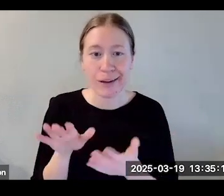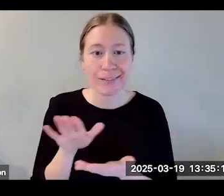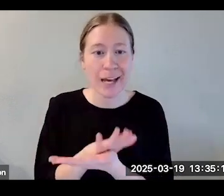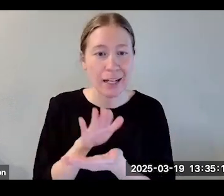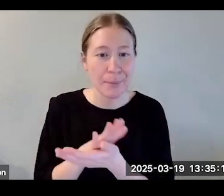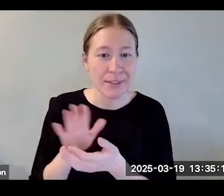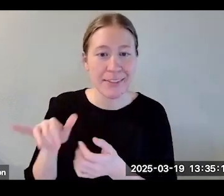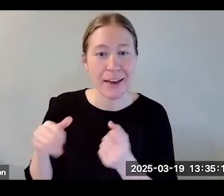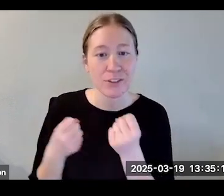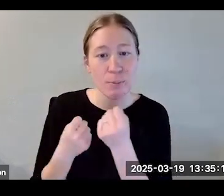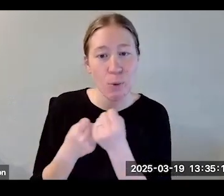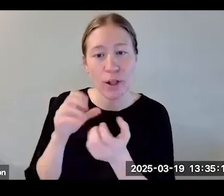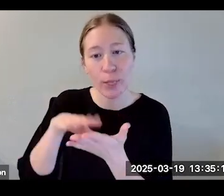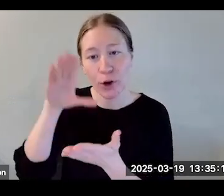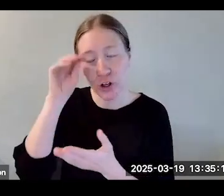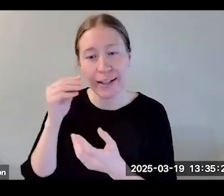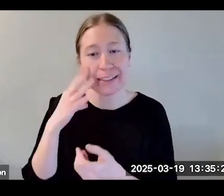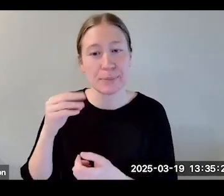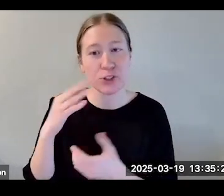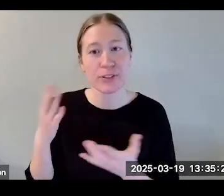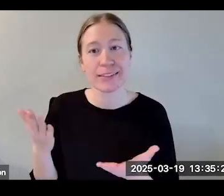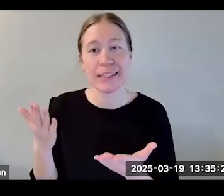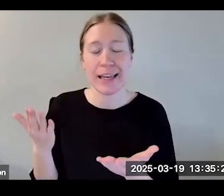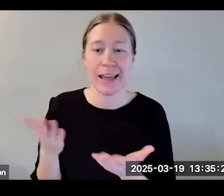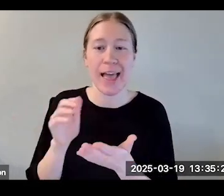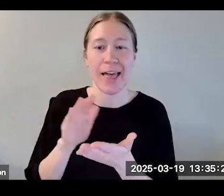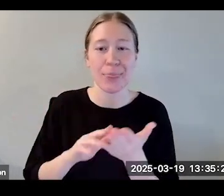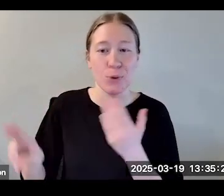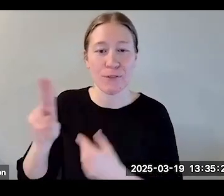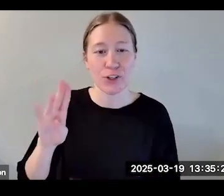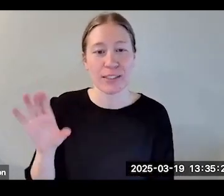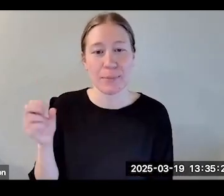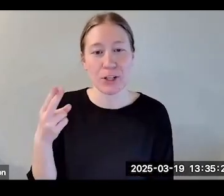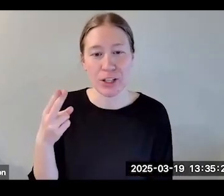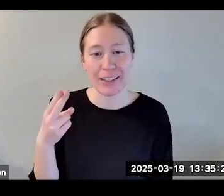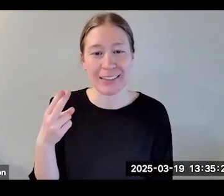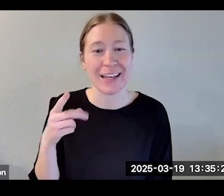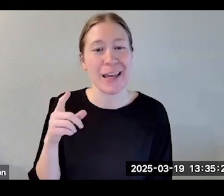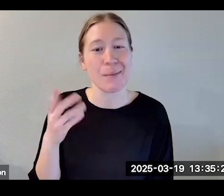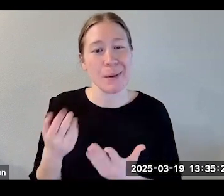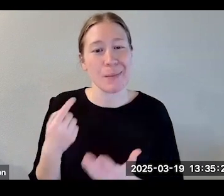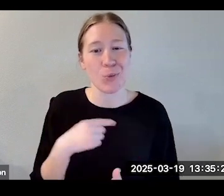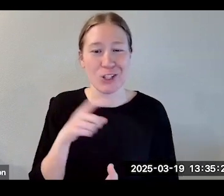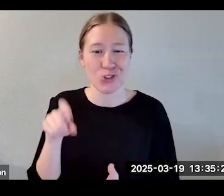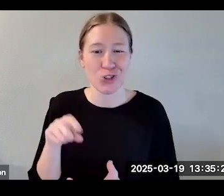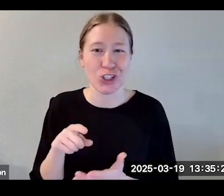at the University of Michigan." Maybe we should utilize a different color, which is maybe a little bit of a clue